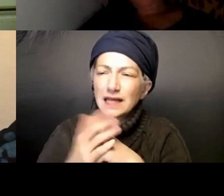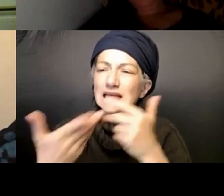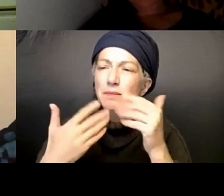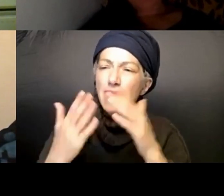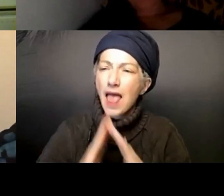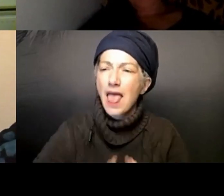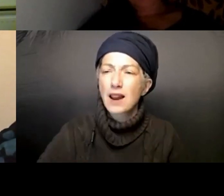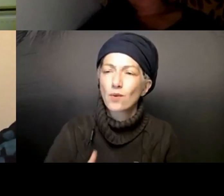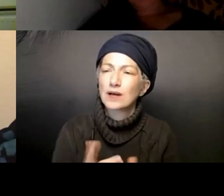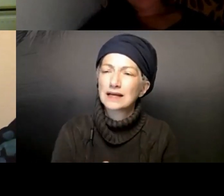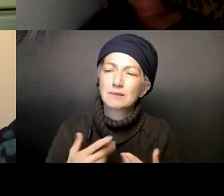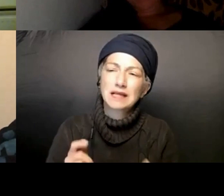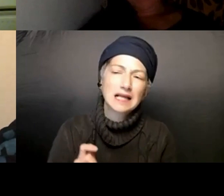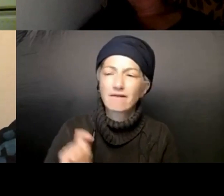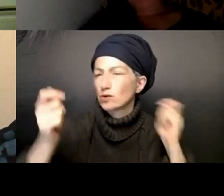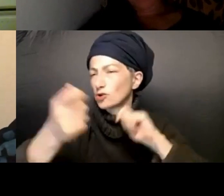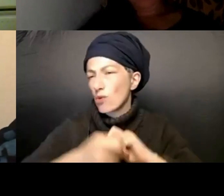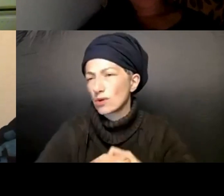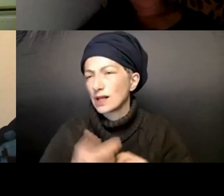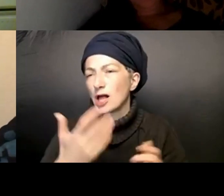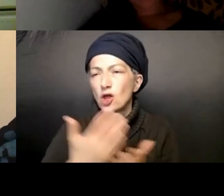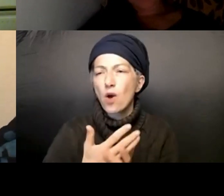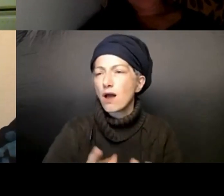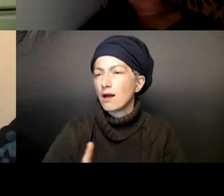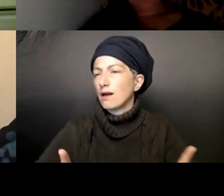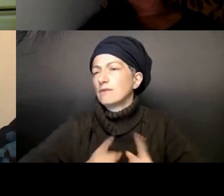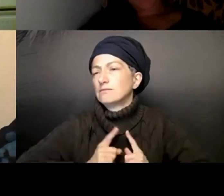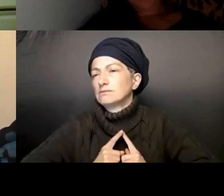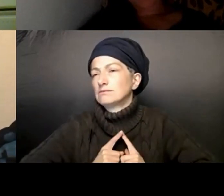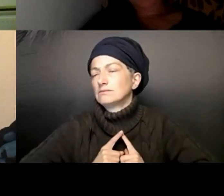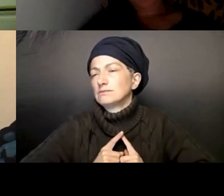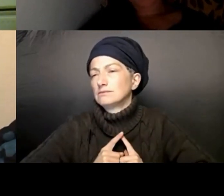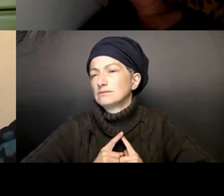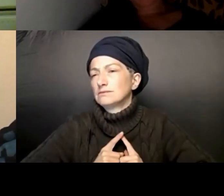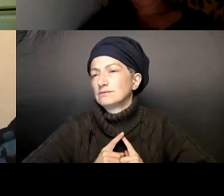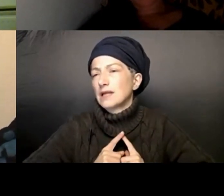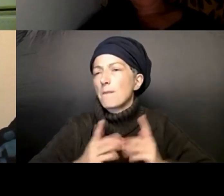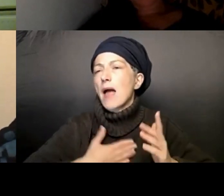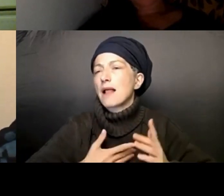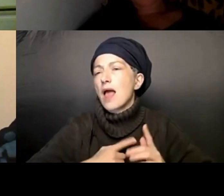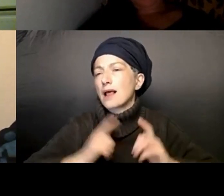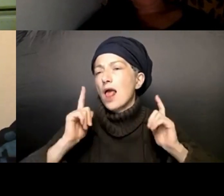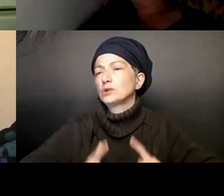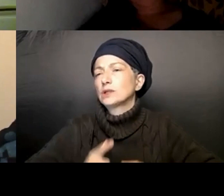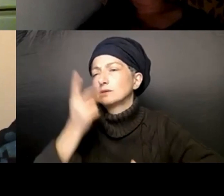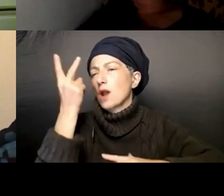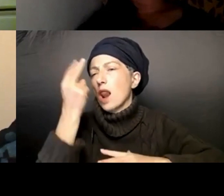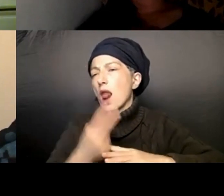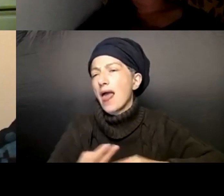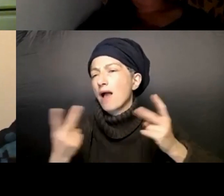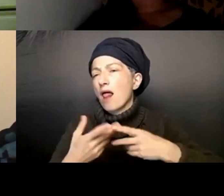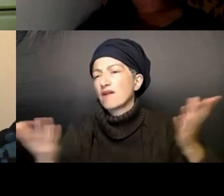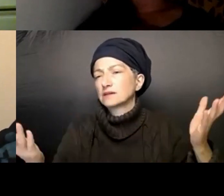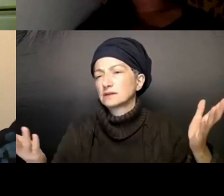to just give yourself the space to indulge in whatever you need at a current moment.